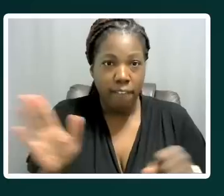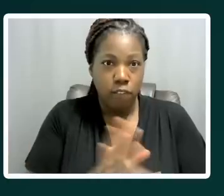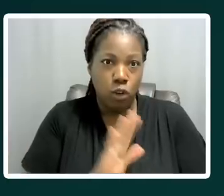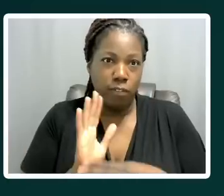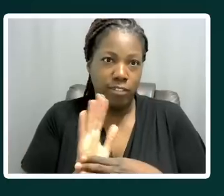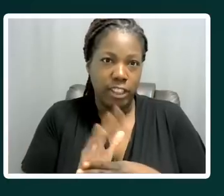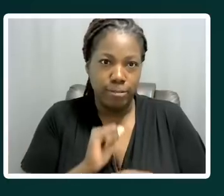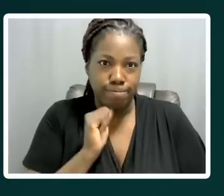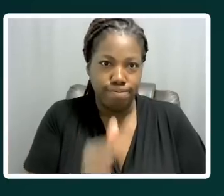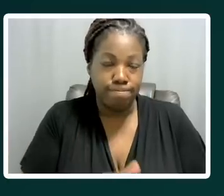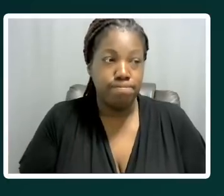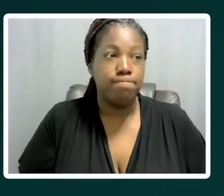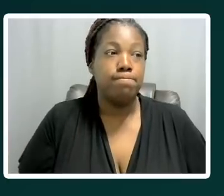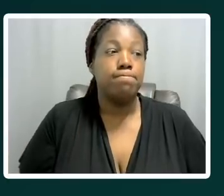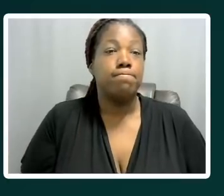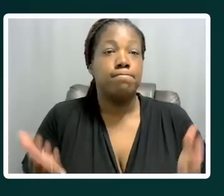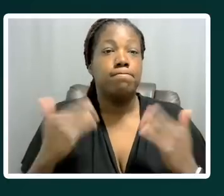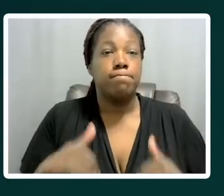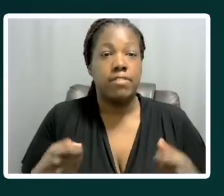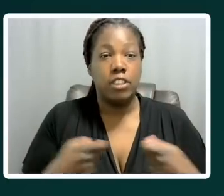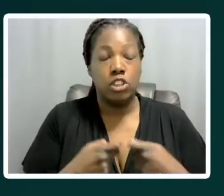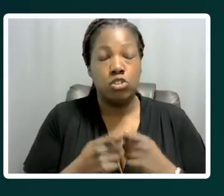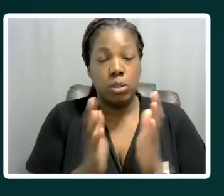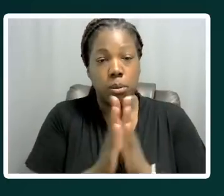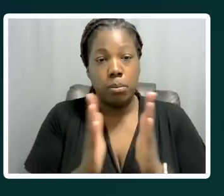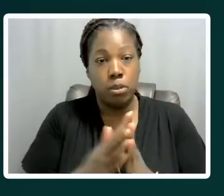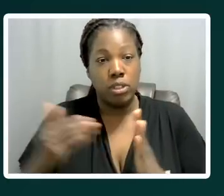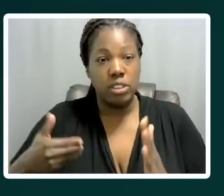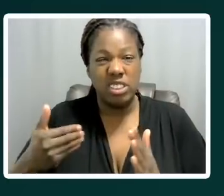And next, the e-book series and video series are freely available, and that's really important